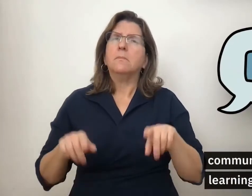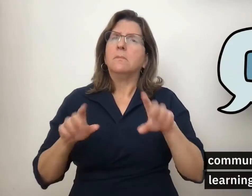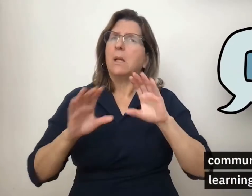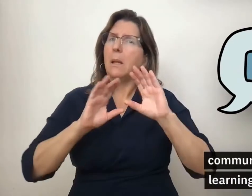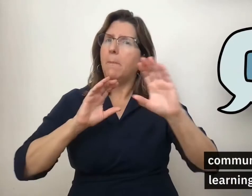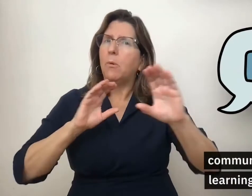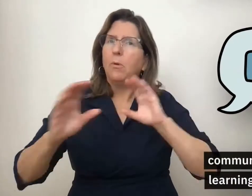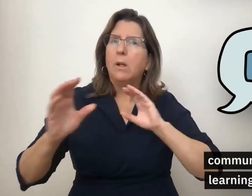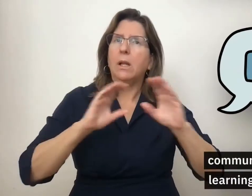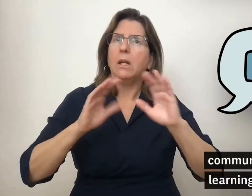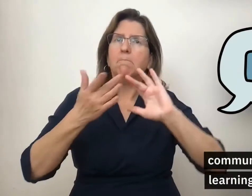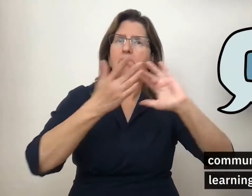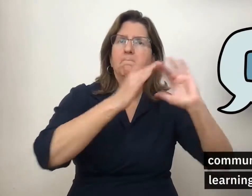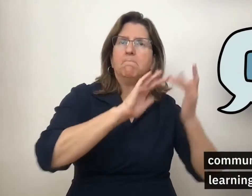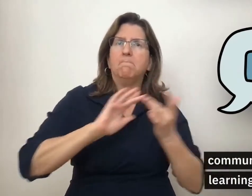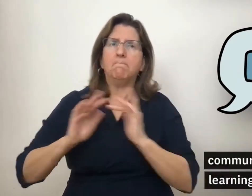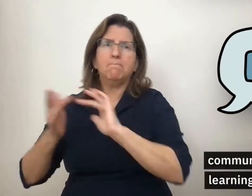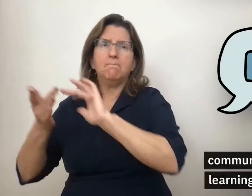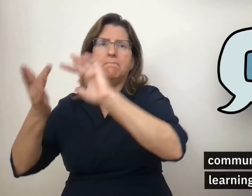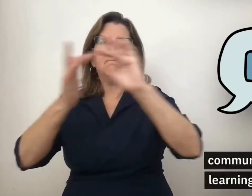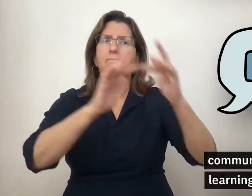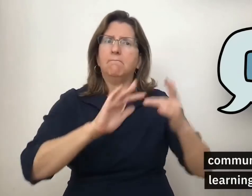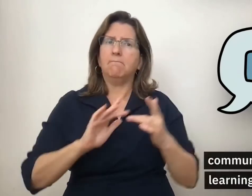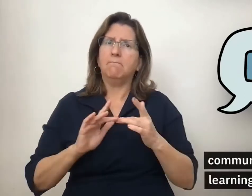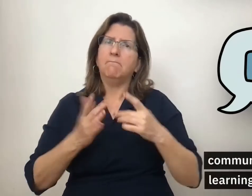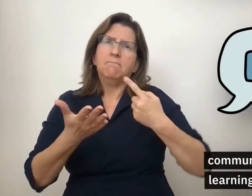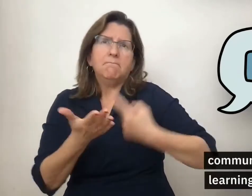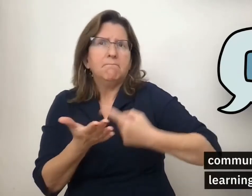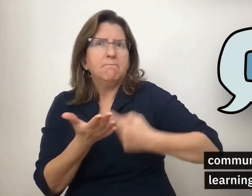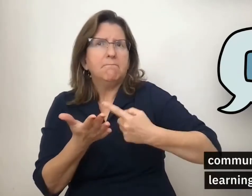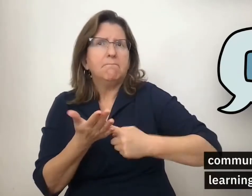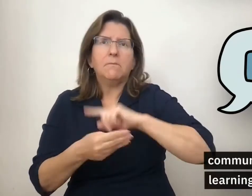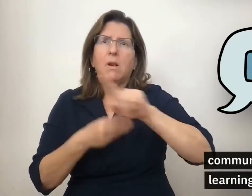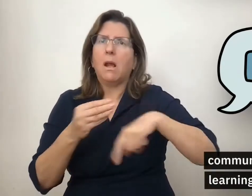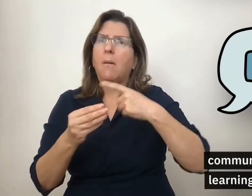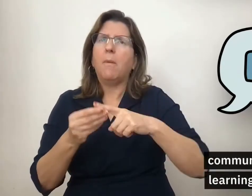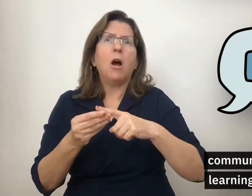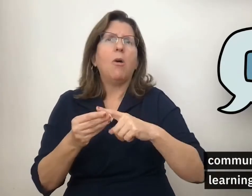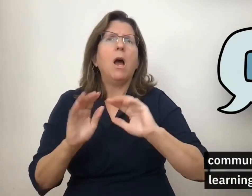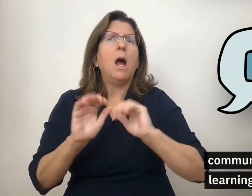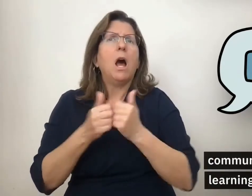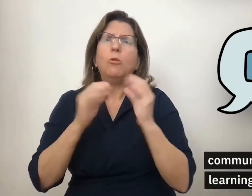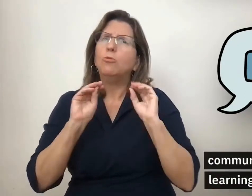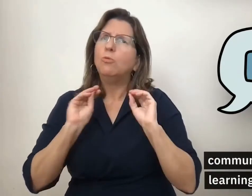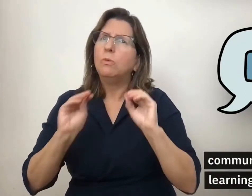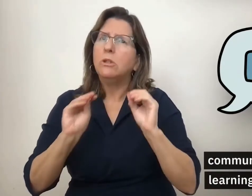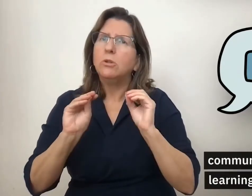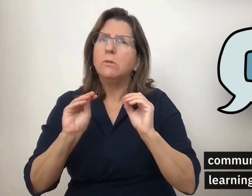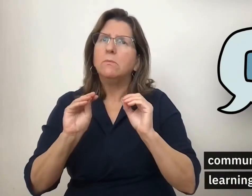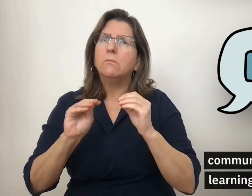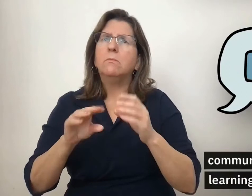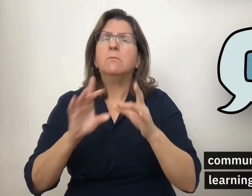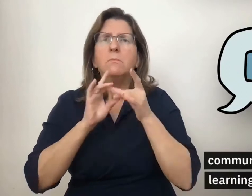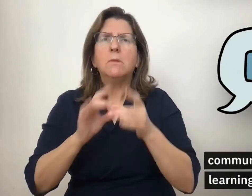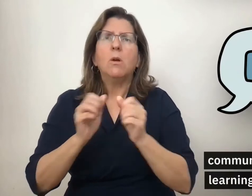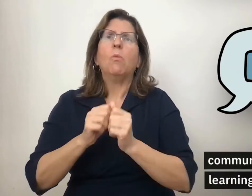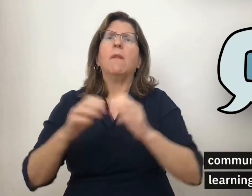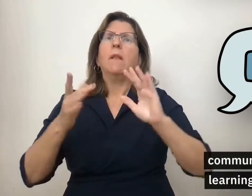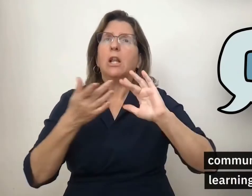We must connect, create and maintain networks in order to share and learn